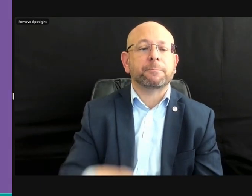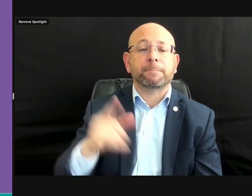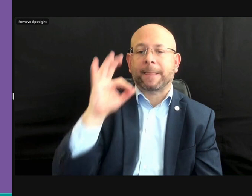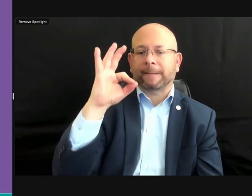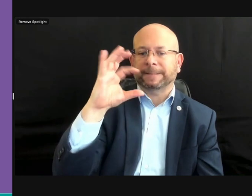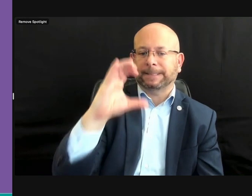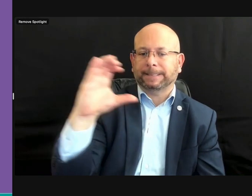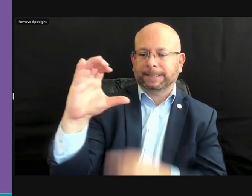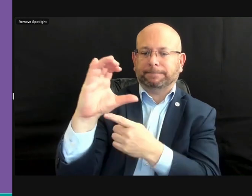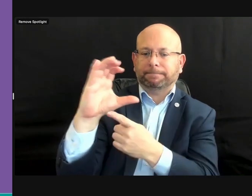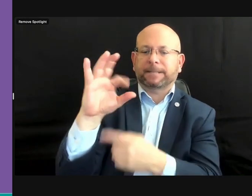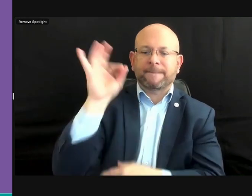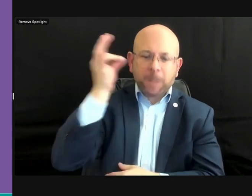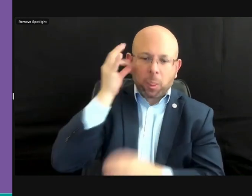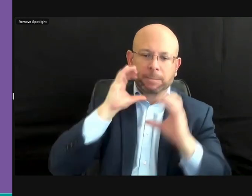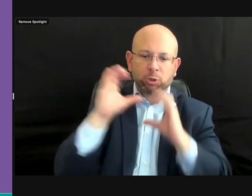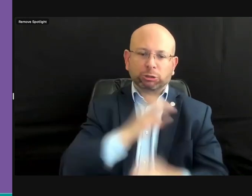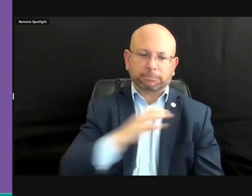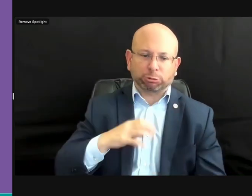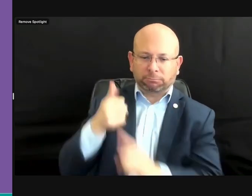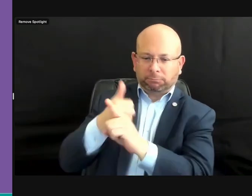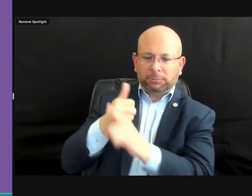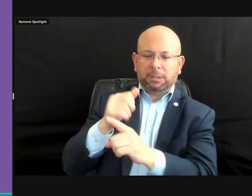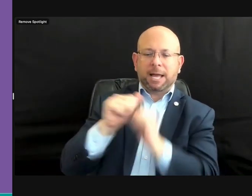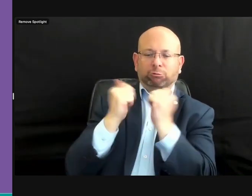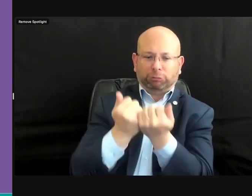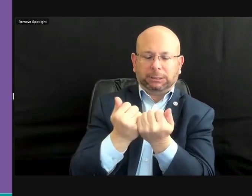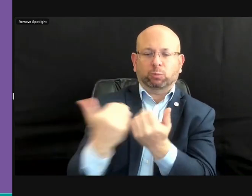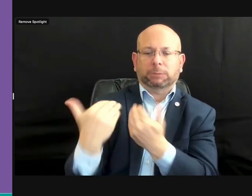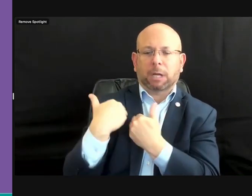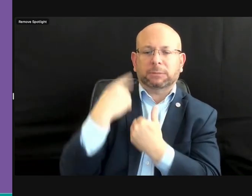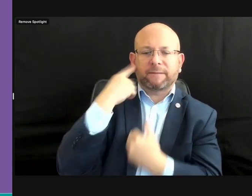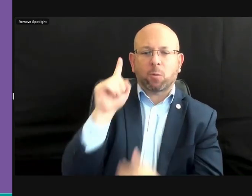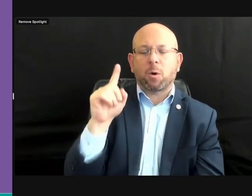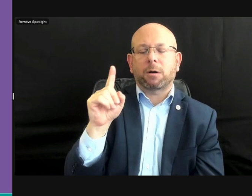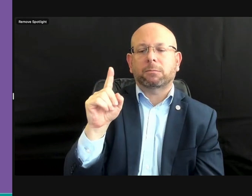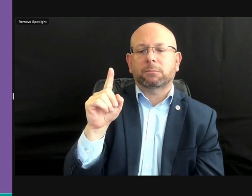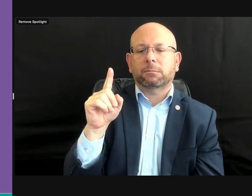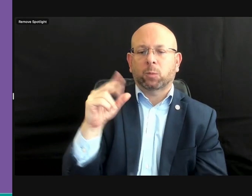The FCC, the Federal Communications Commission, is responsible for setting the standards